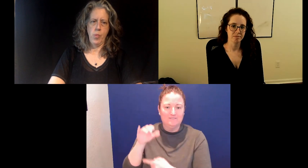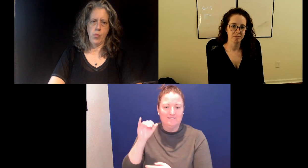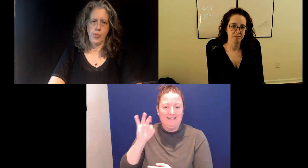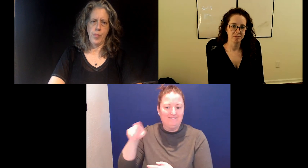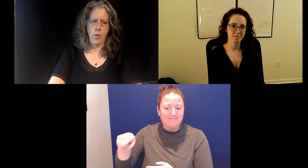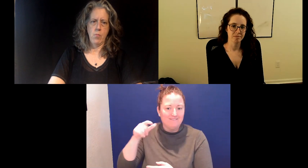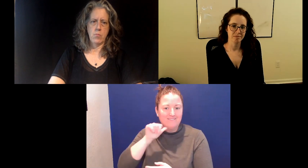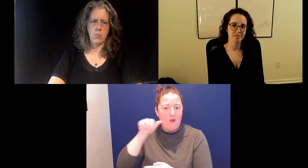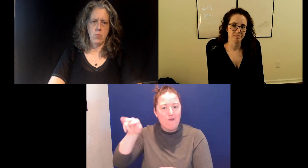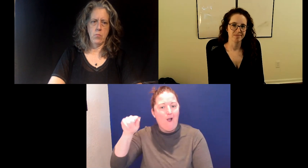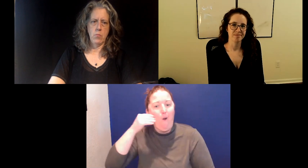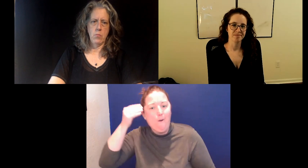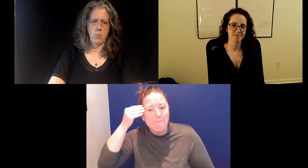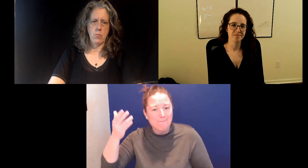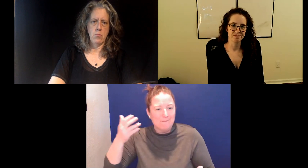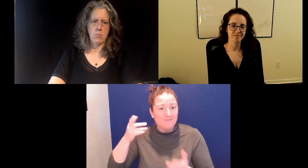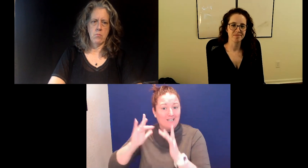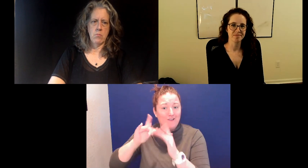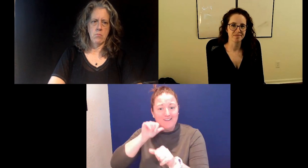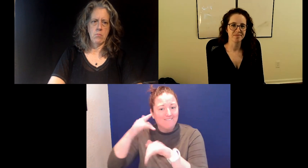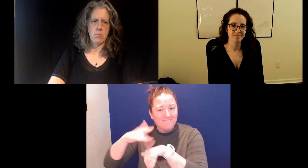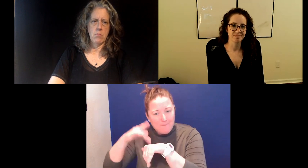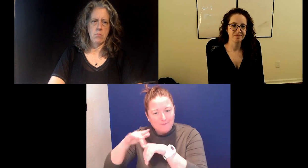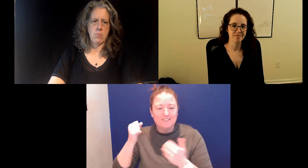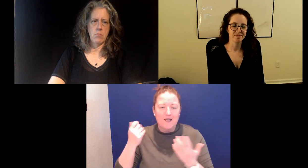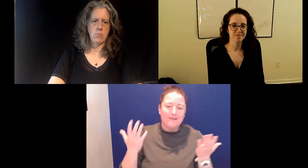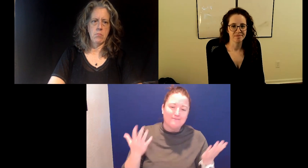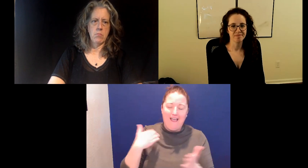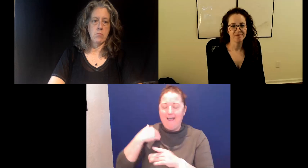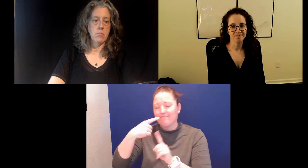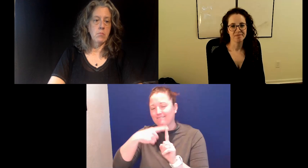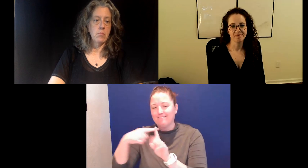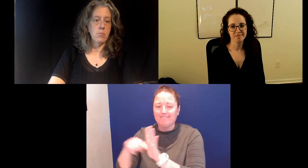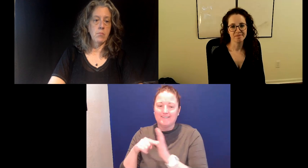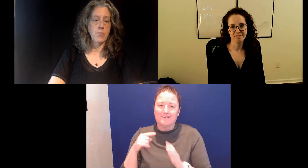you put those two elements together but it really depends on what's happening at home if they have